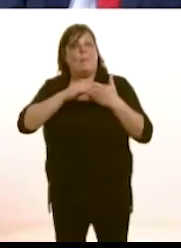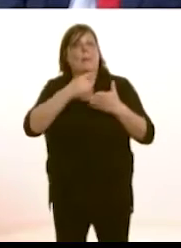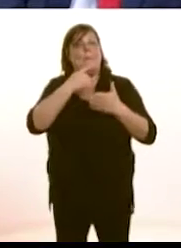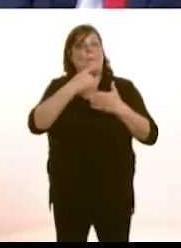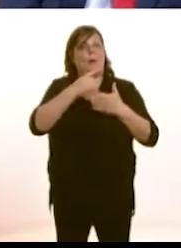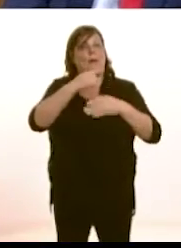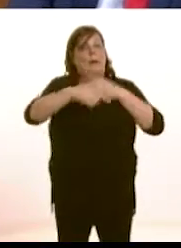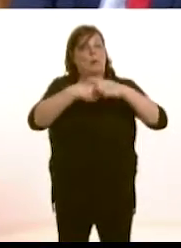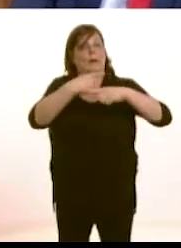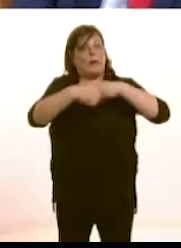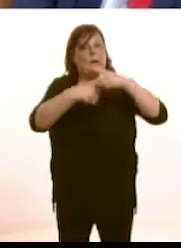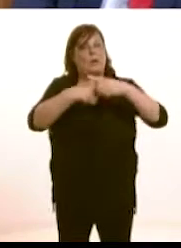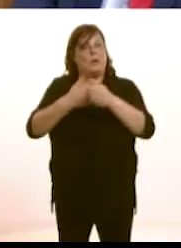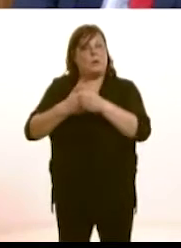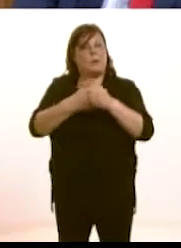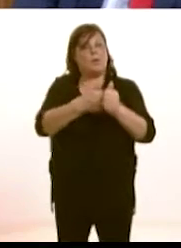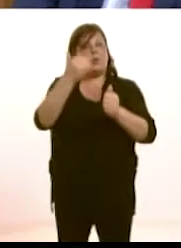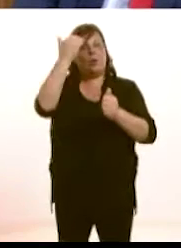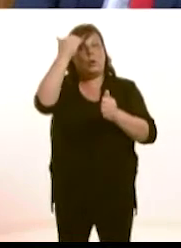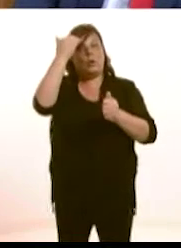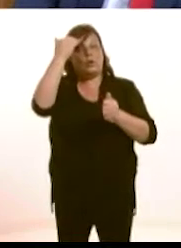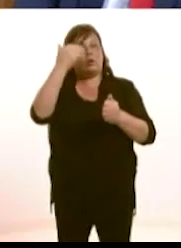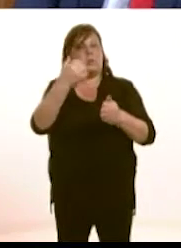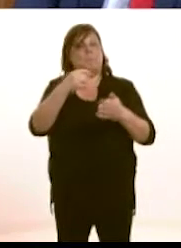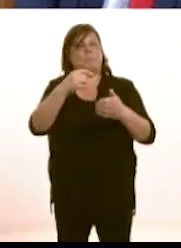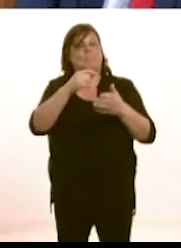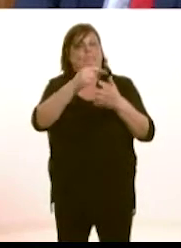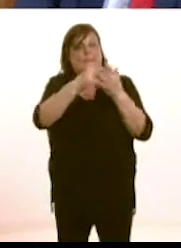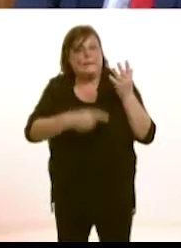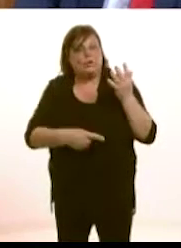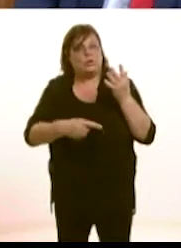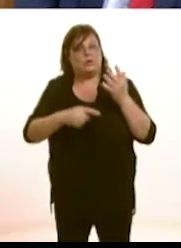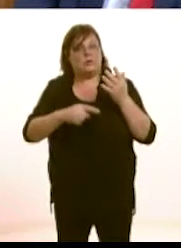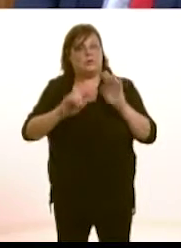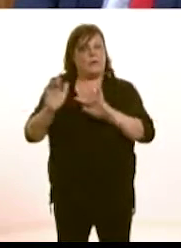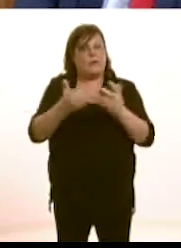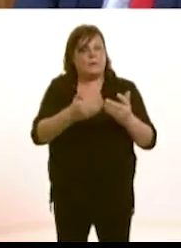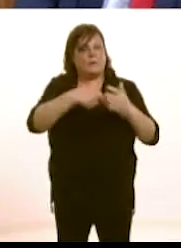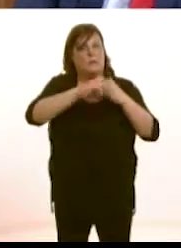group for the neurological conditions plan to improve services in Wales.